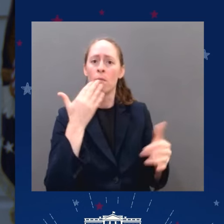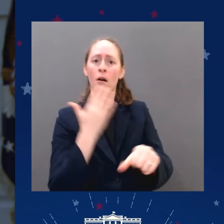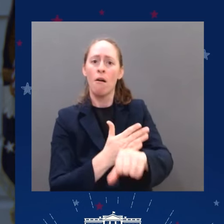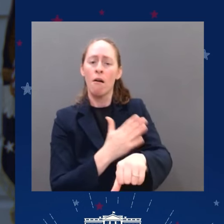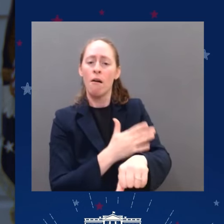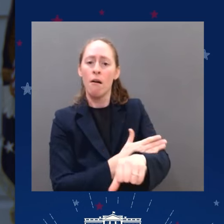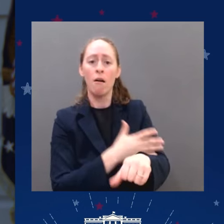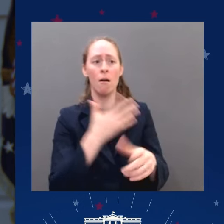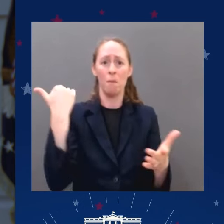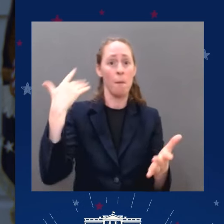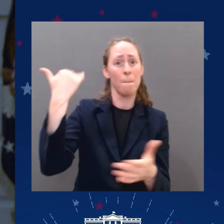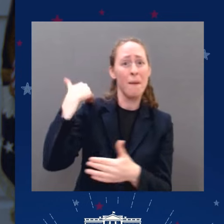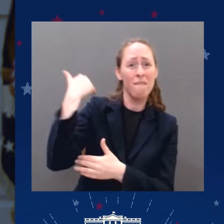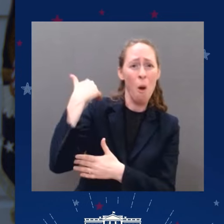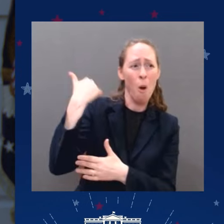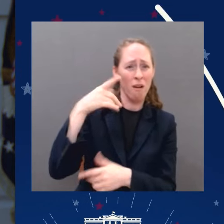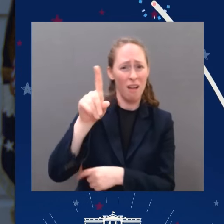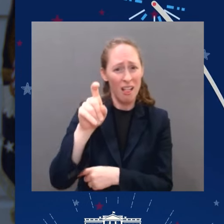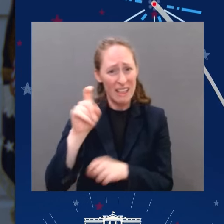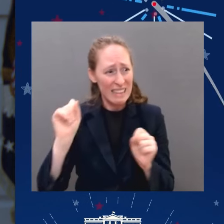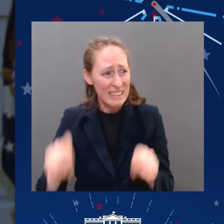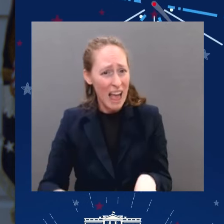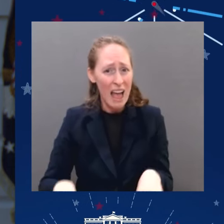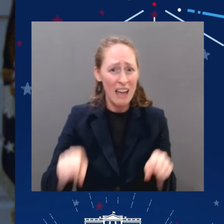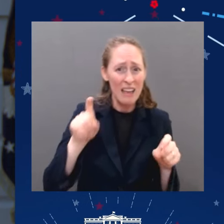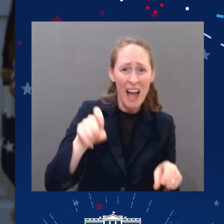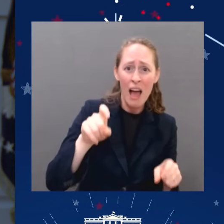that rights we assumed were protected are no longer.